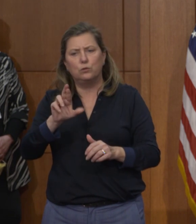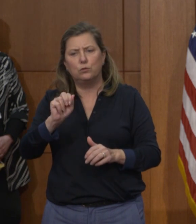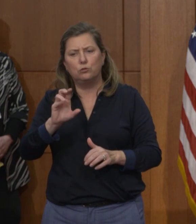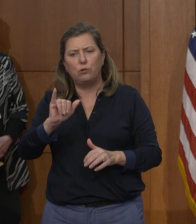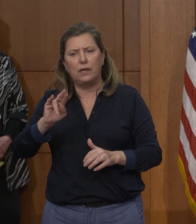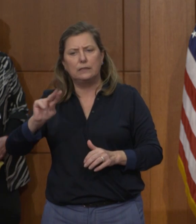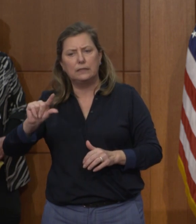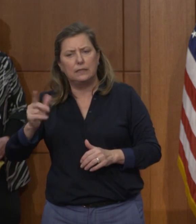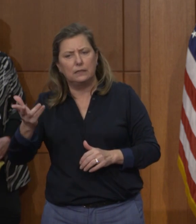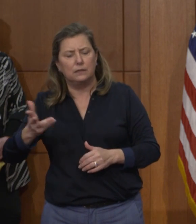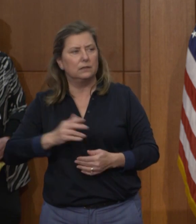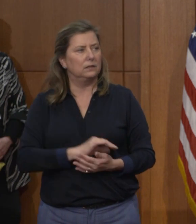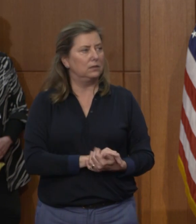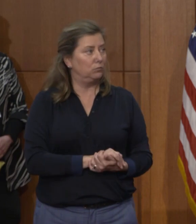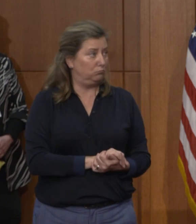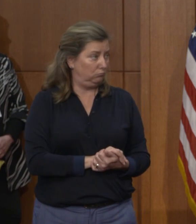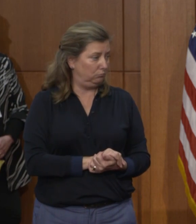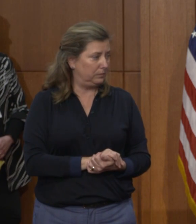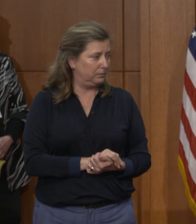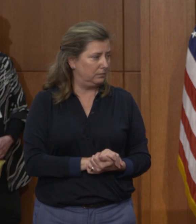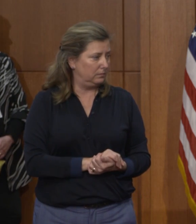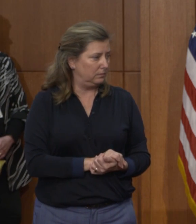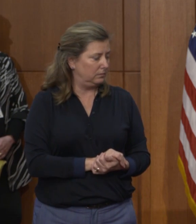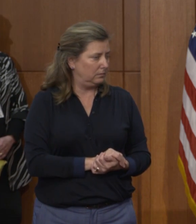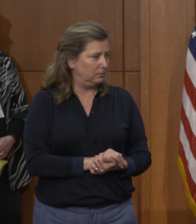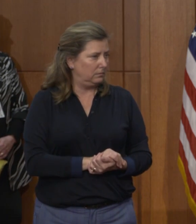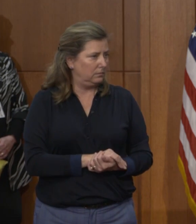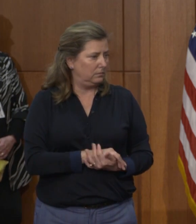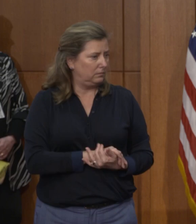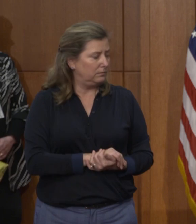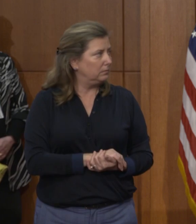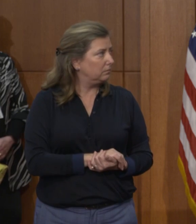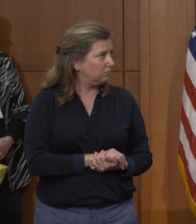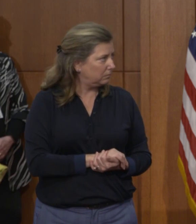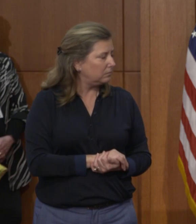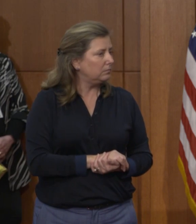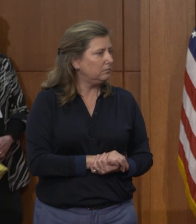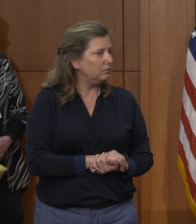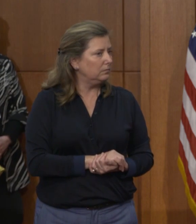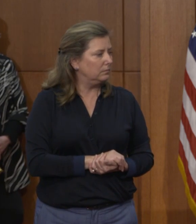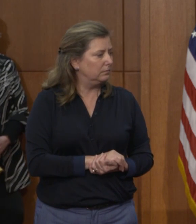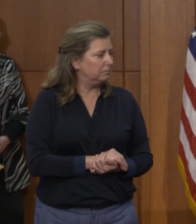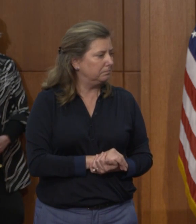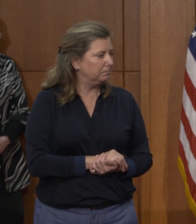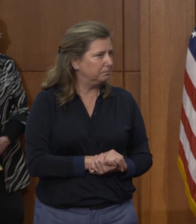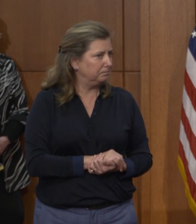I also know that dr Carrie's talked about the use of maybe phone apps or something like that to track people in their risks.